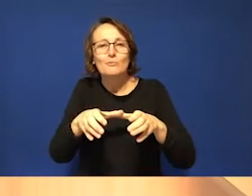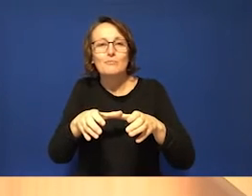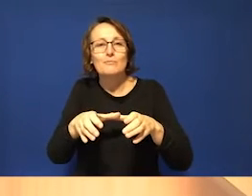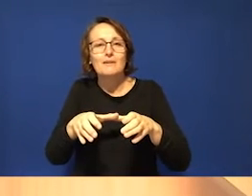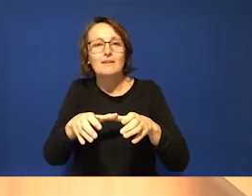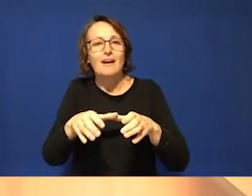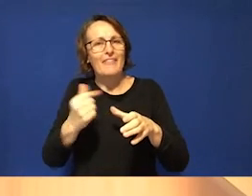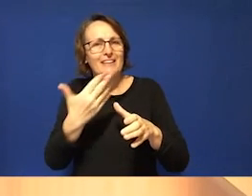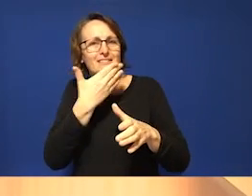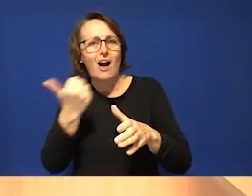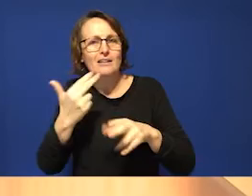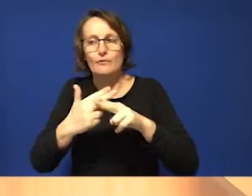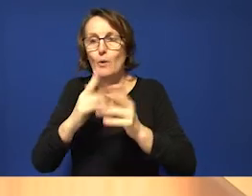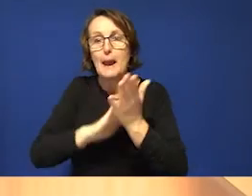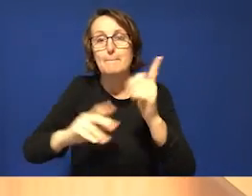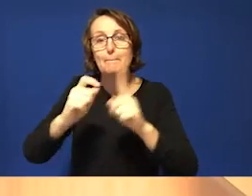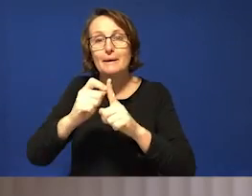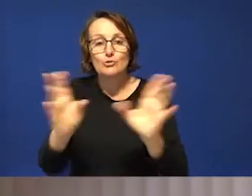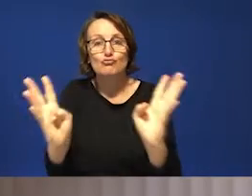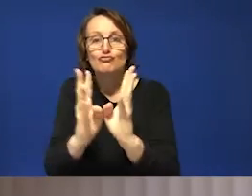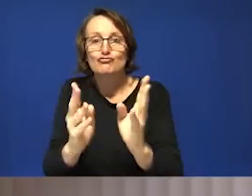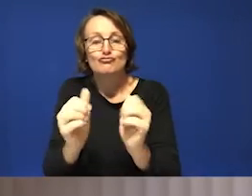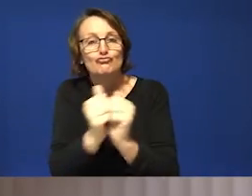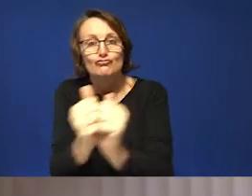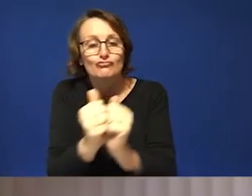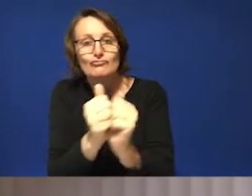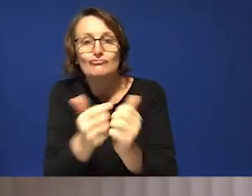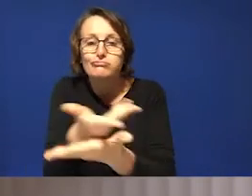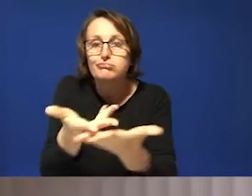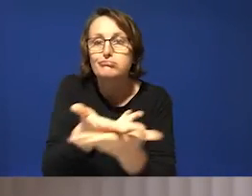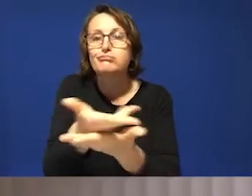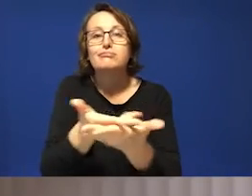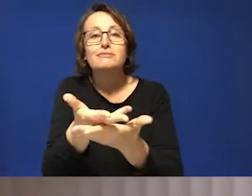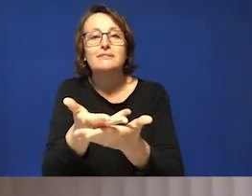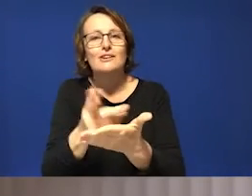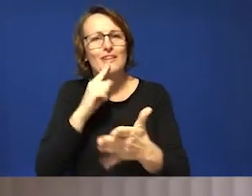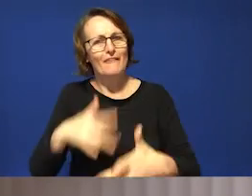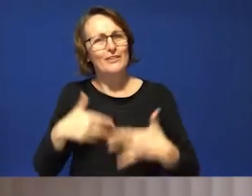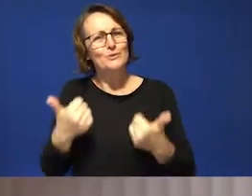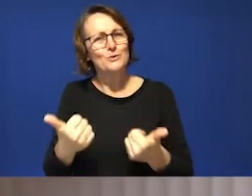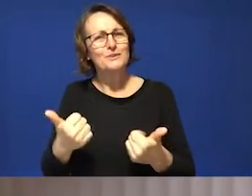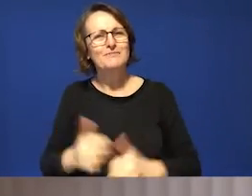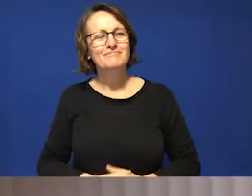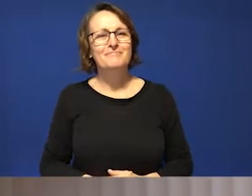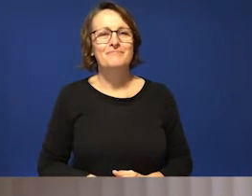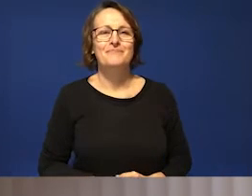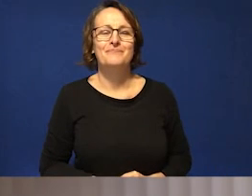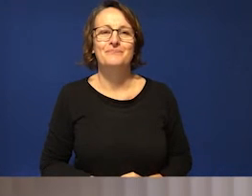and that has a certain collegiality to it, which helps to give the whole thing a really good feel.